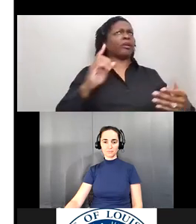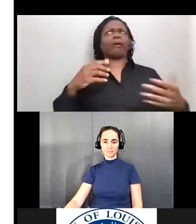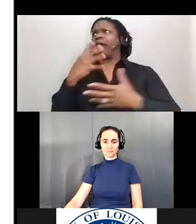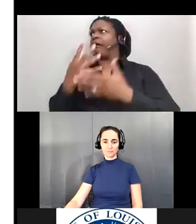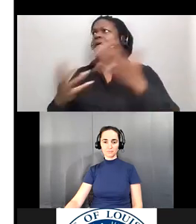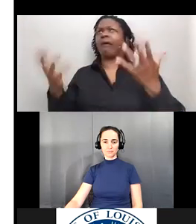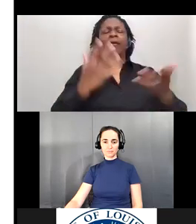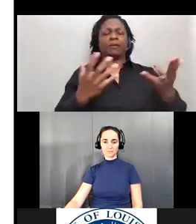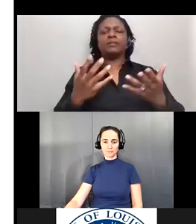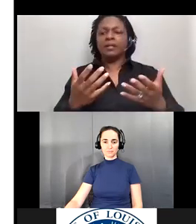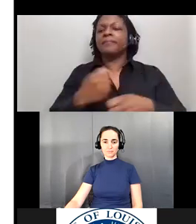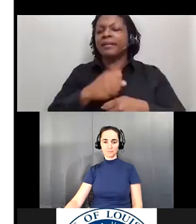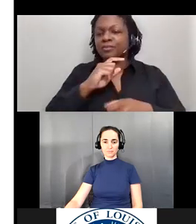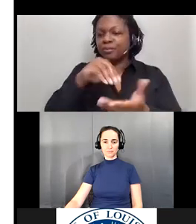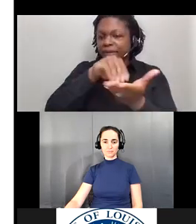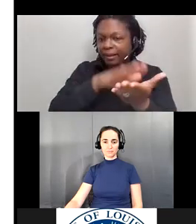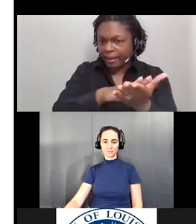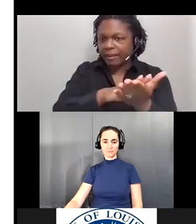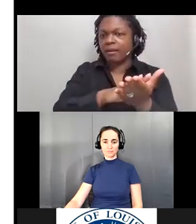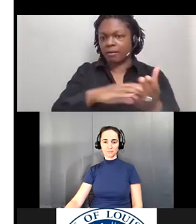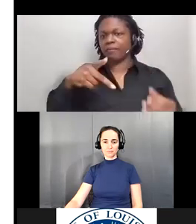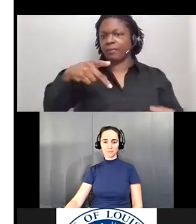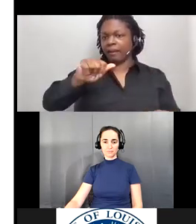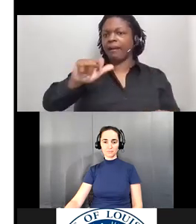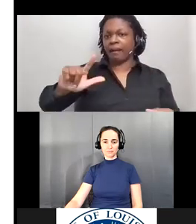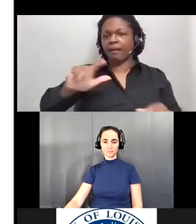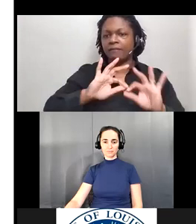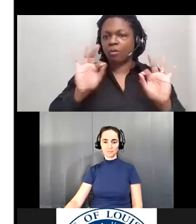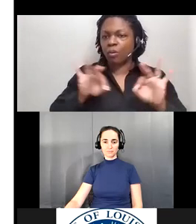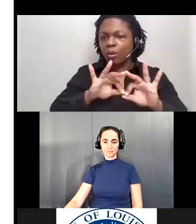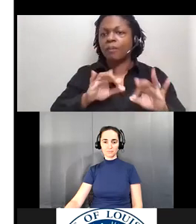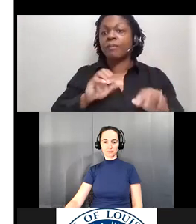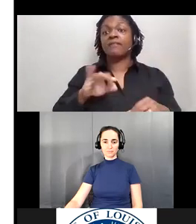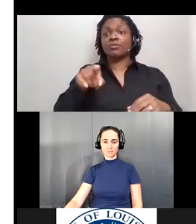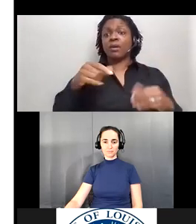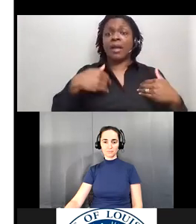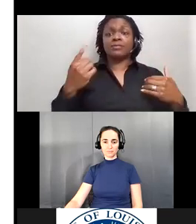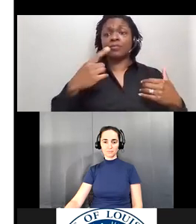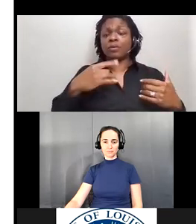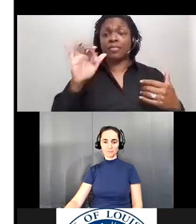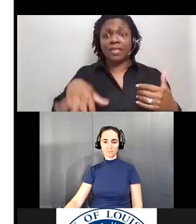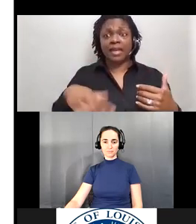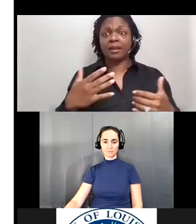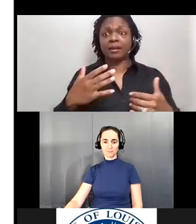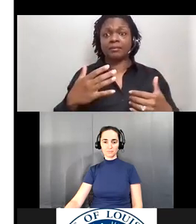forums, especially if you think you have somebody that will run, or as a wander or has have